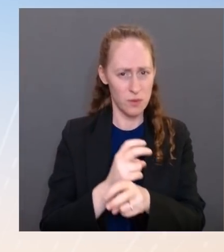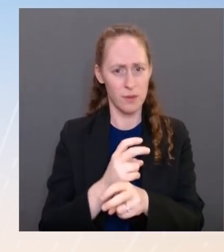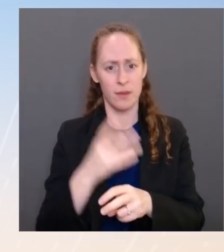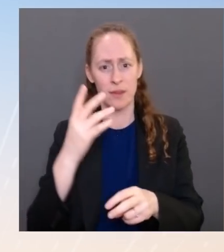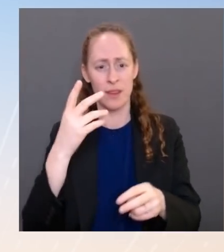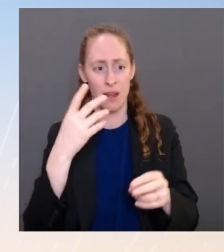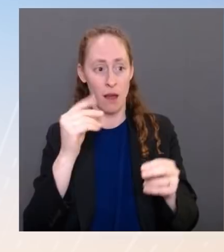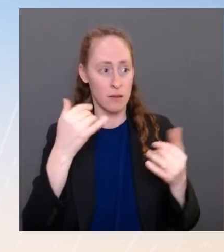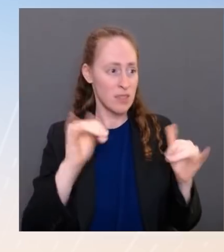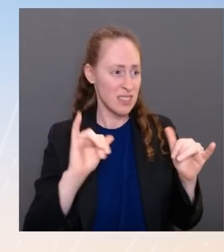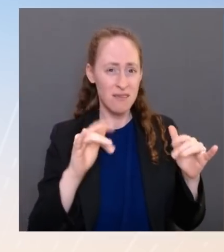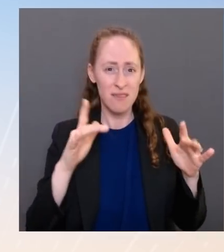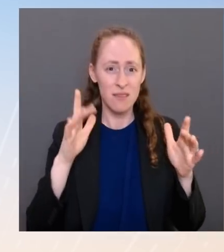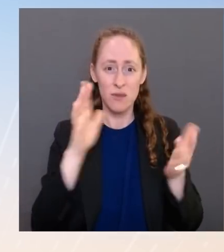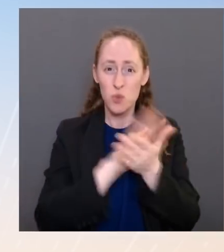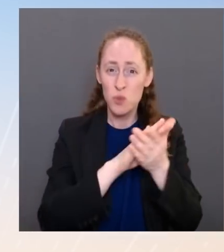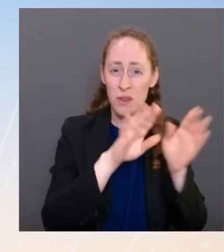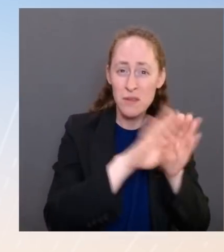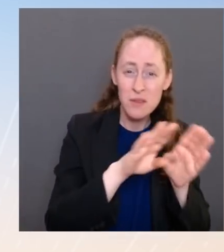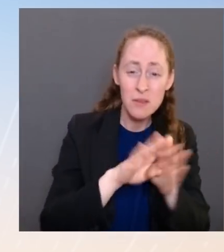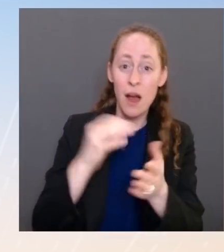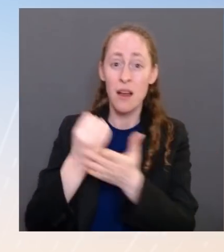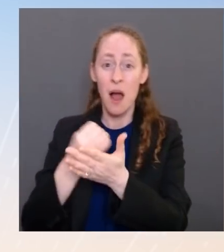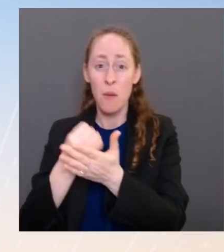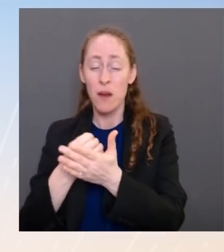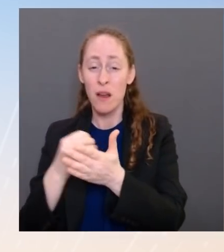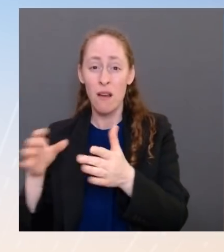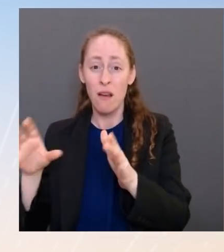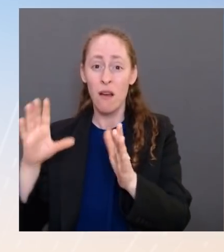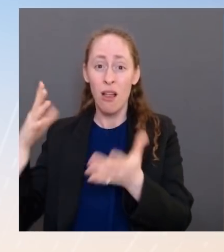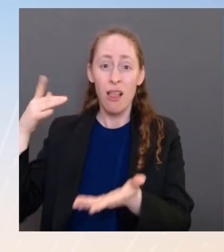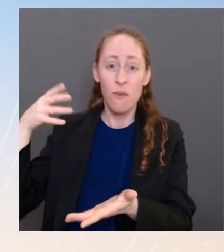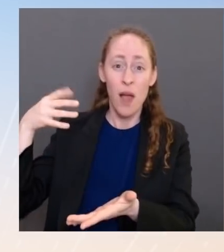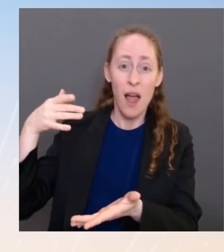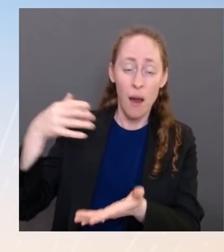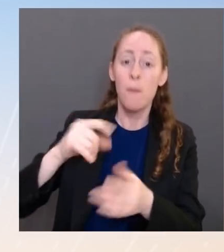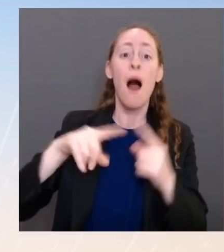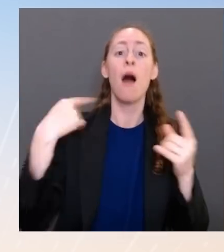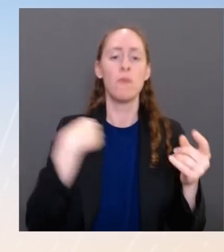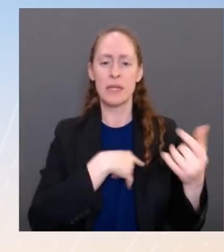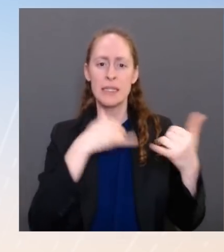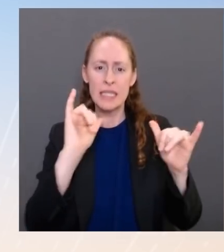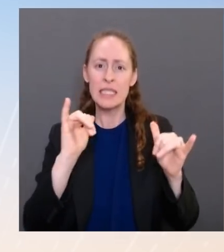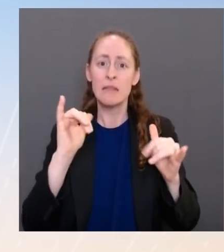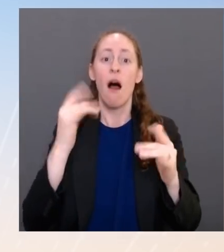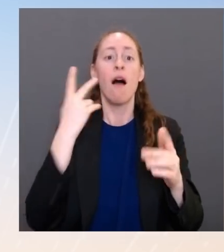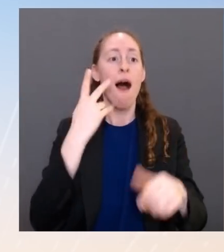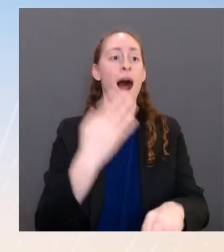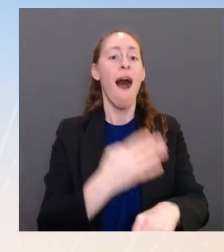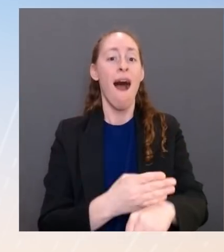the impact of President Putin's invasion and the energy prices that have gone up and been a main driver of inflation. The Press: Gotcha.